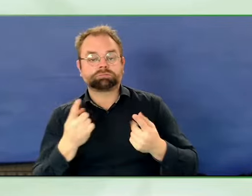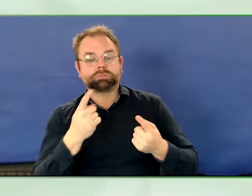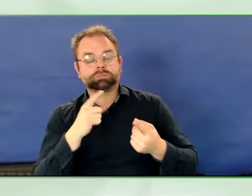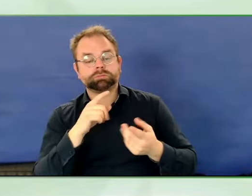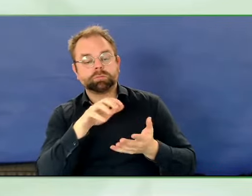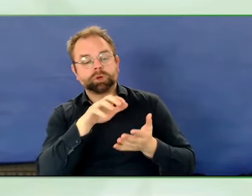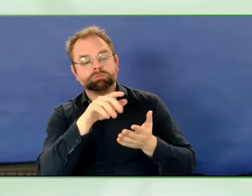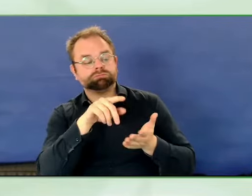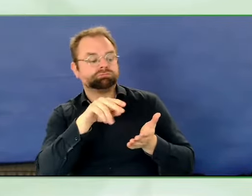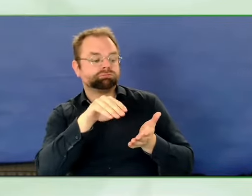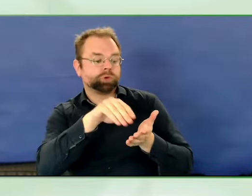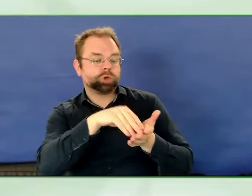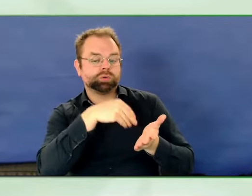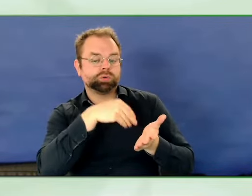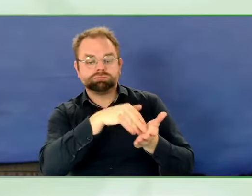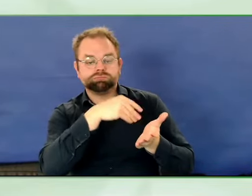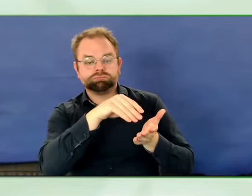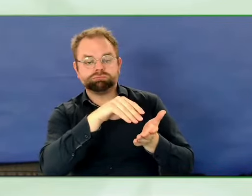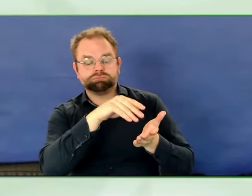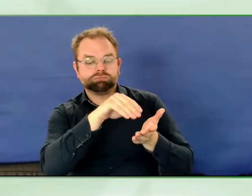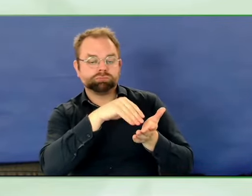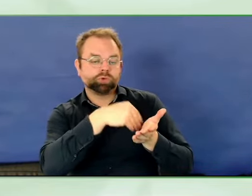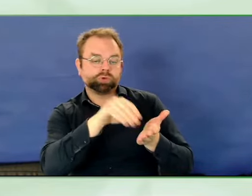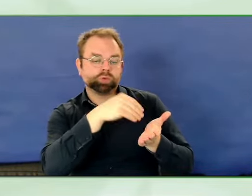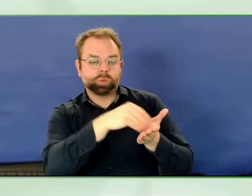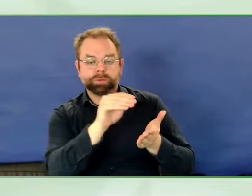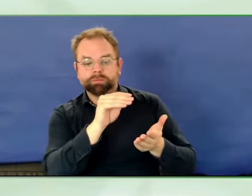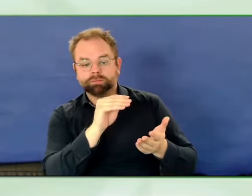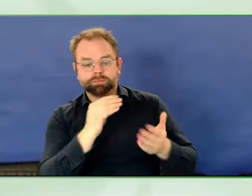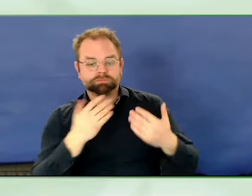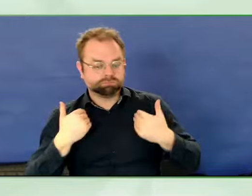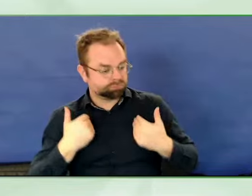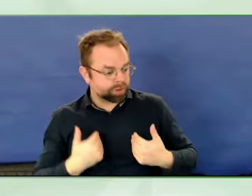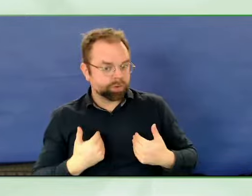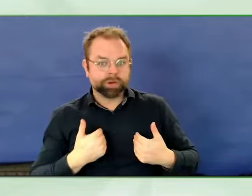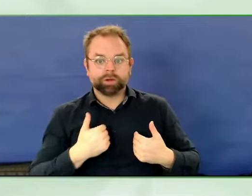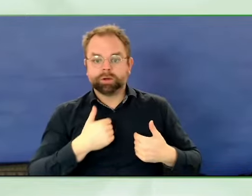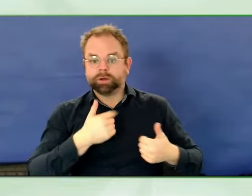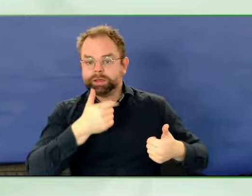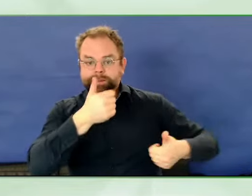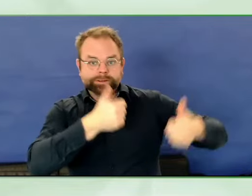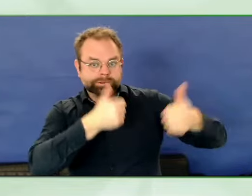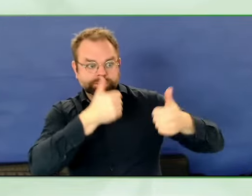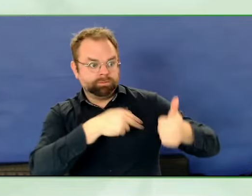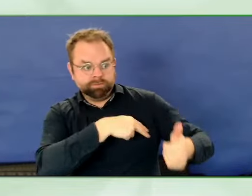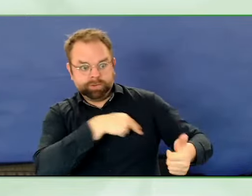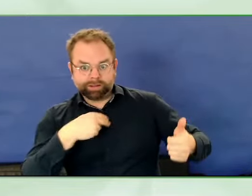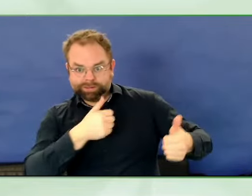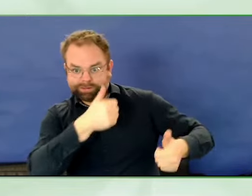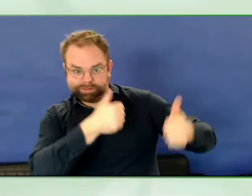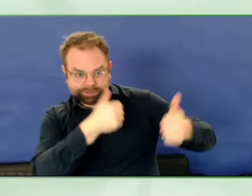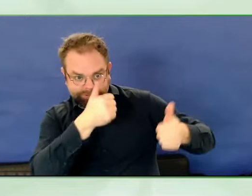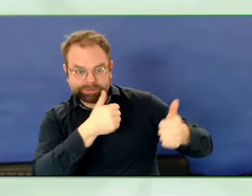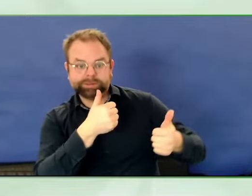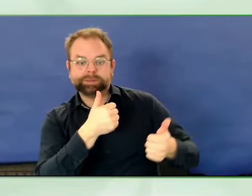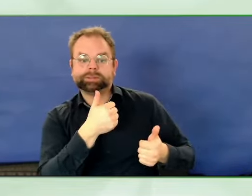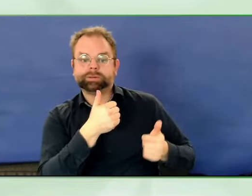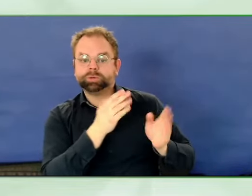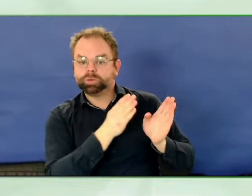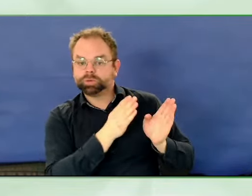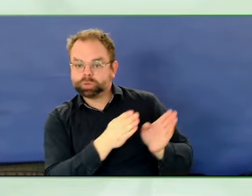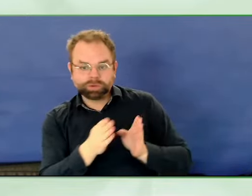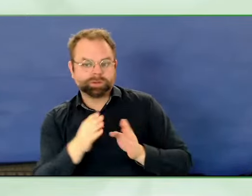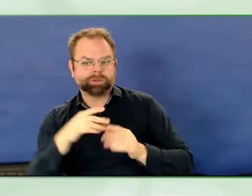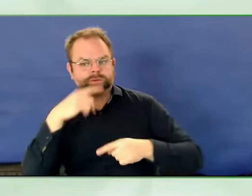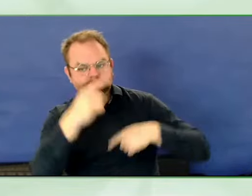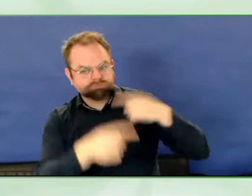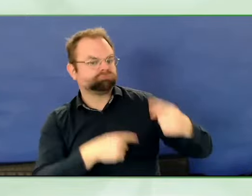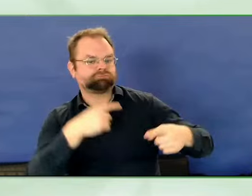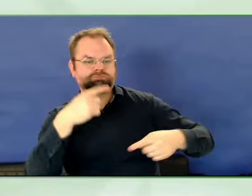Ingrained patterns which are what people default to.